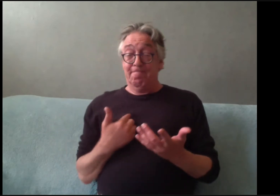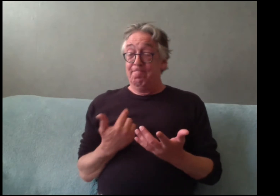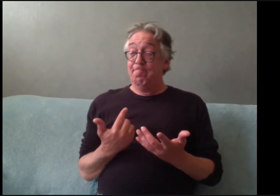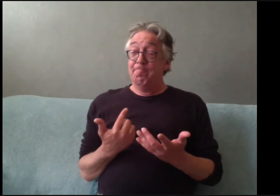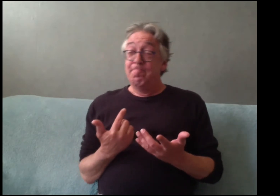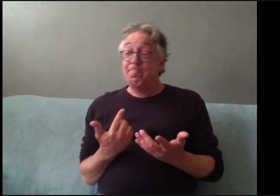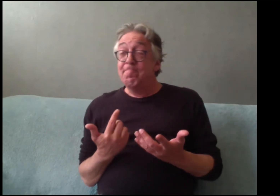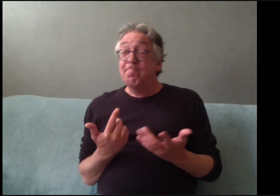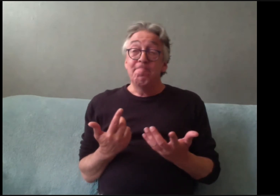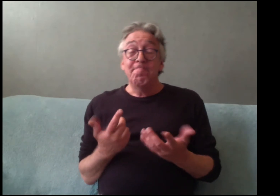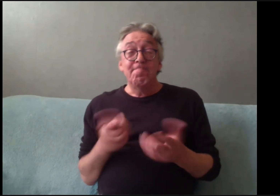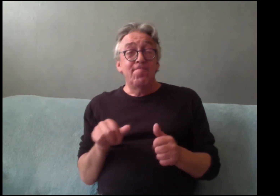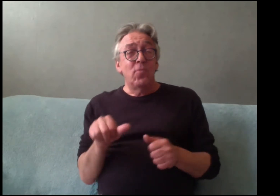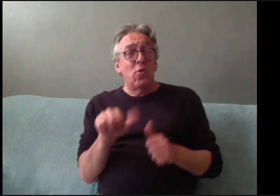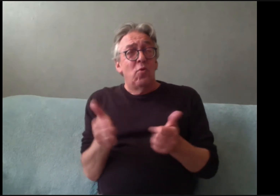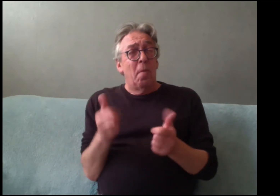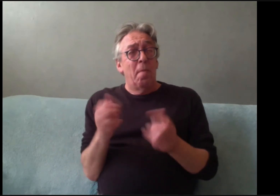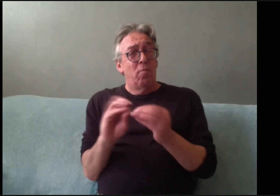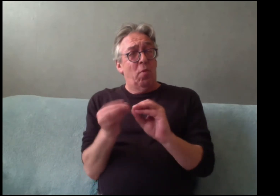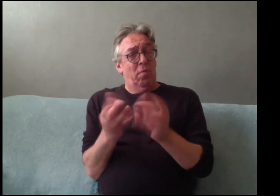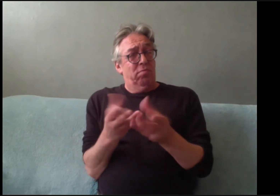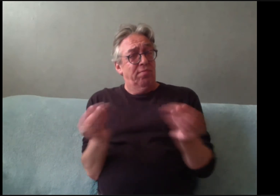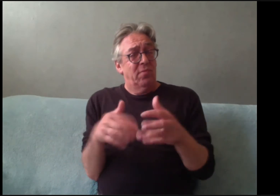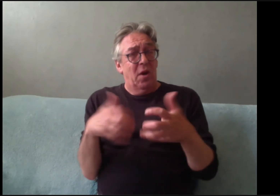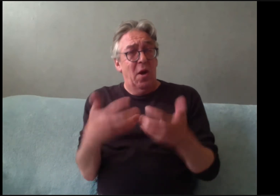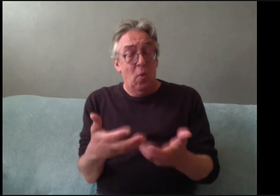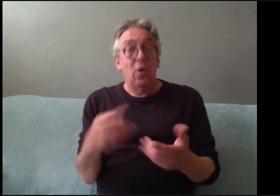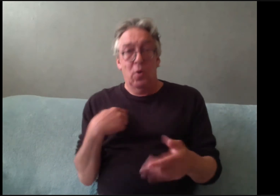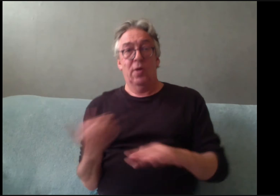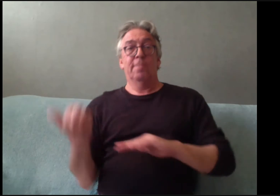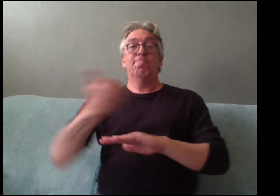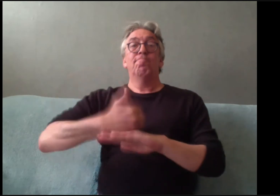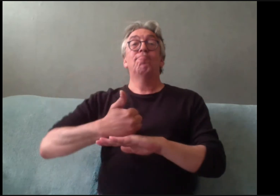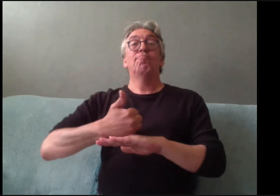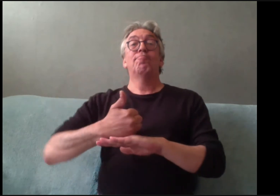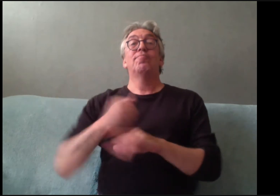They received, for instance, the most improvised protocols